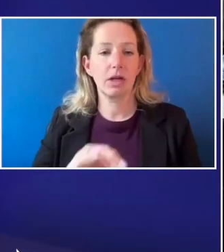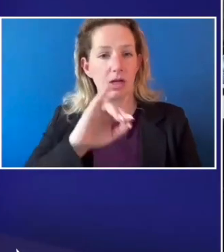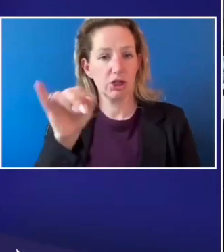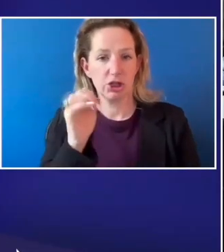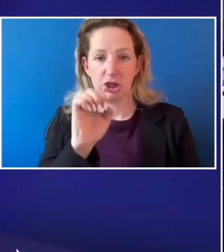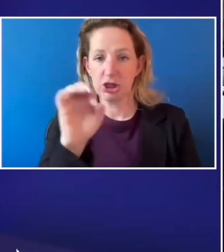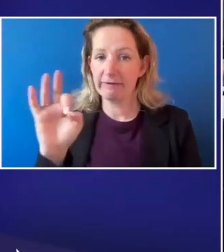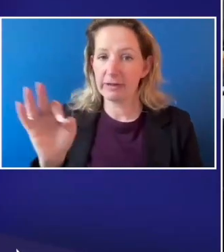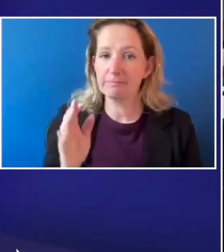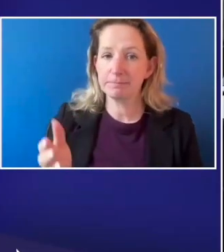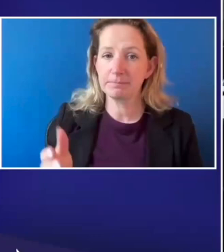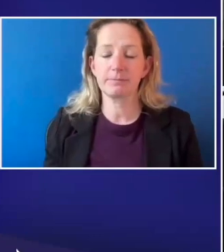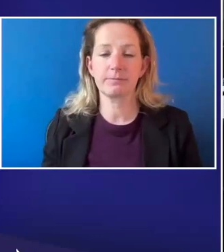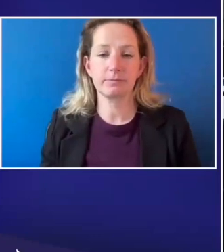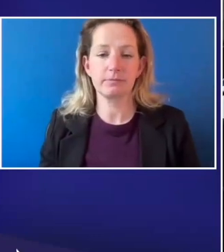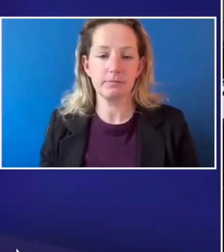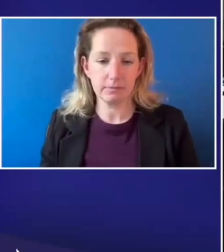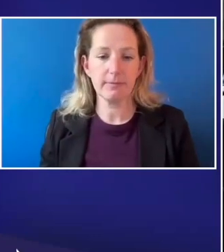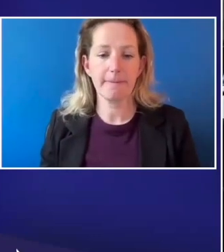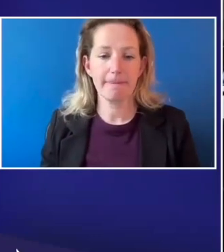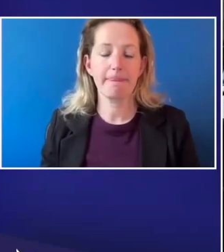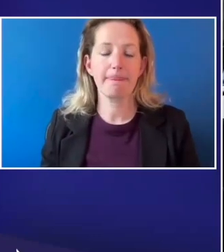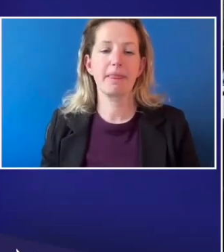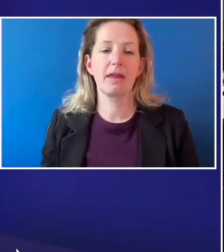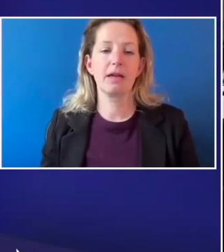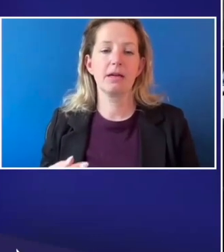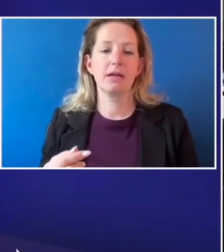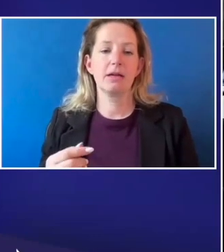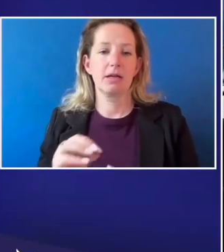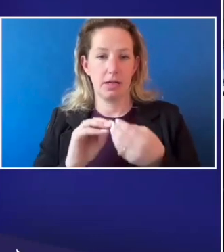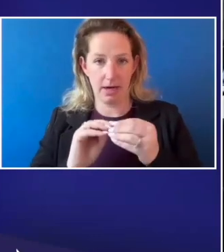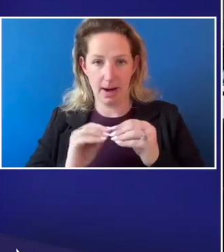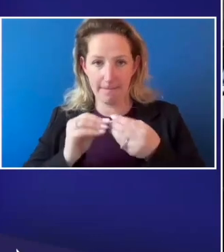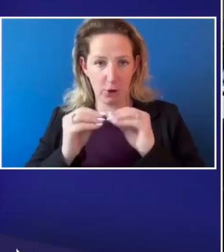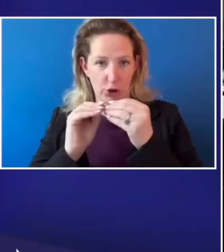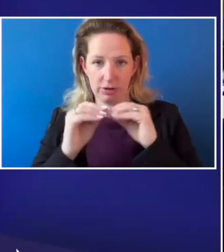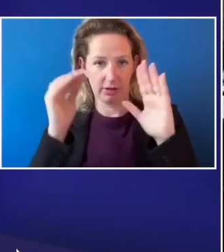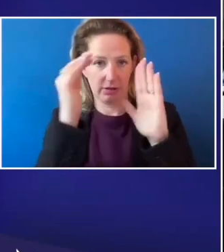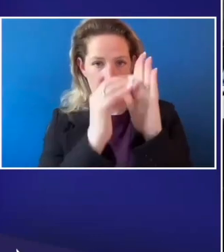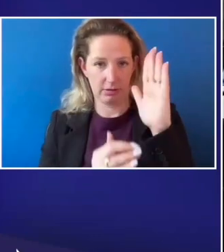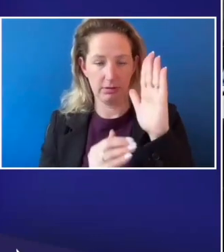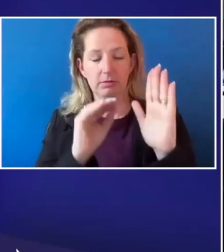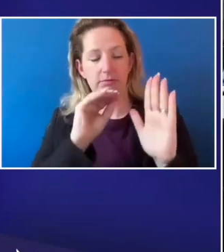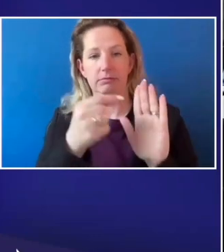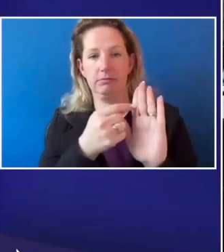the 14th, um, we have, we had some suggestions from Jennifer,